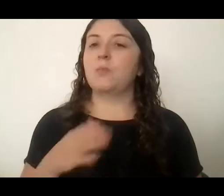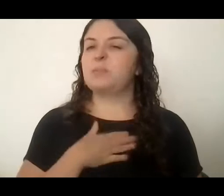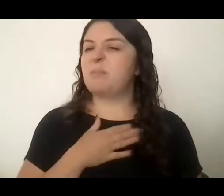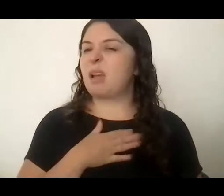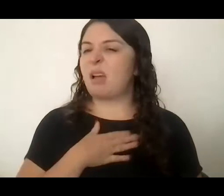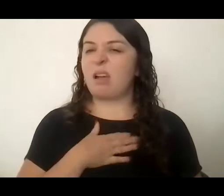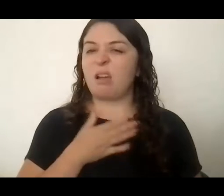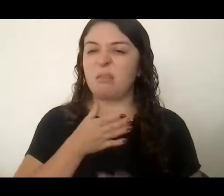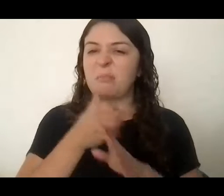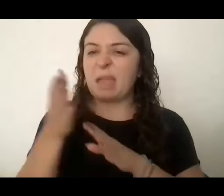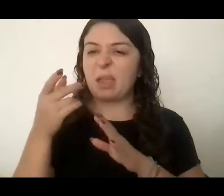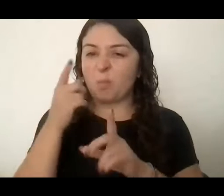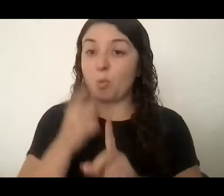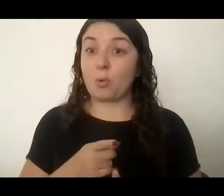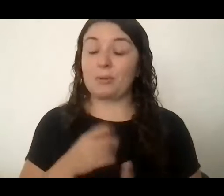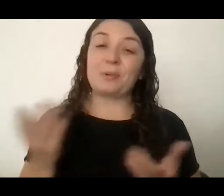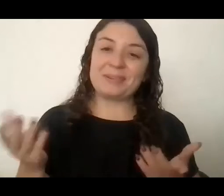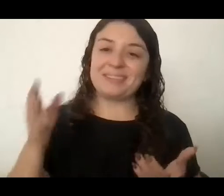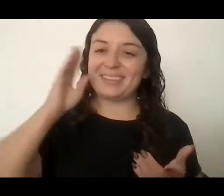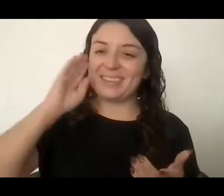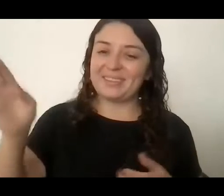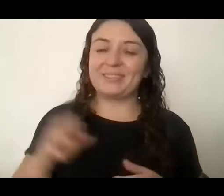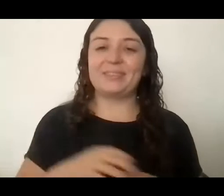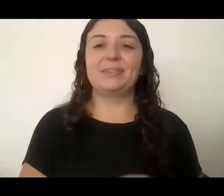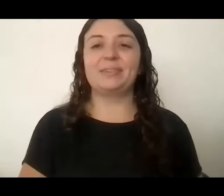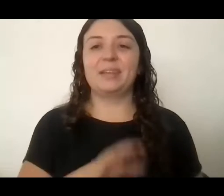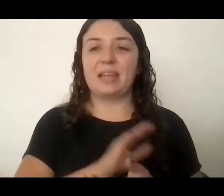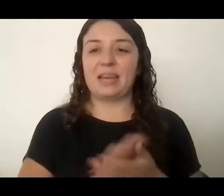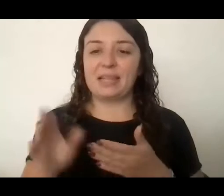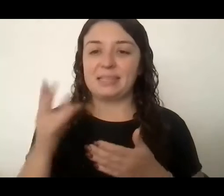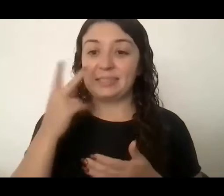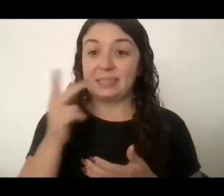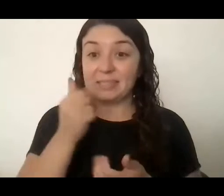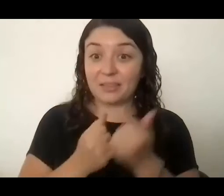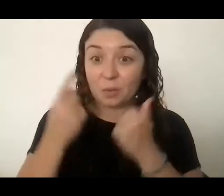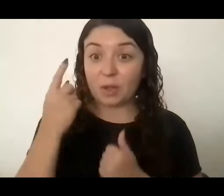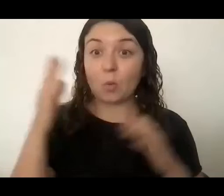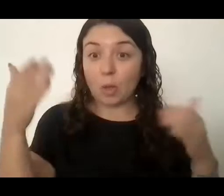So hello. It's good to see everybody. Welcome to today's session, which is titled Commonwealth of